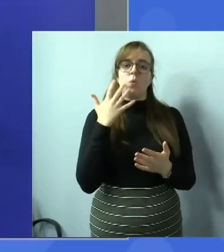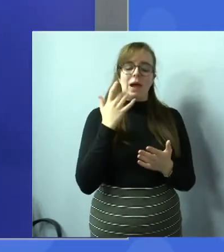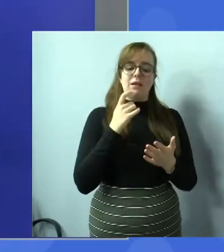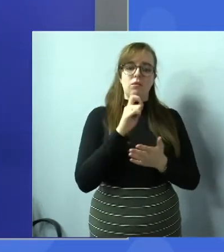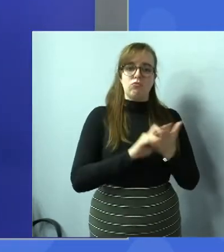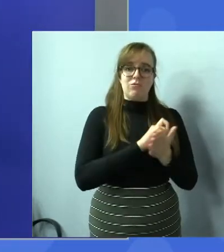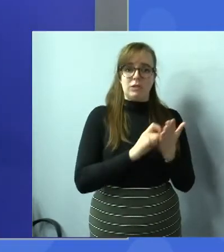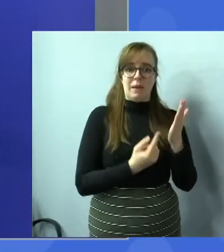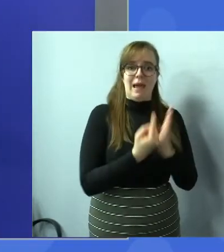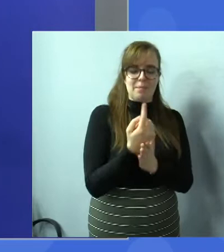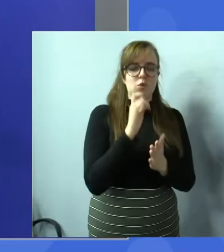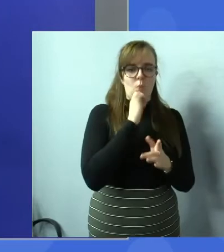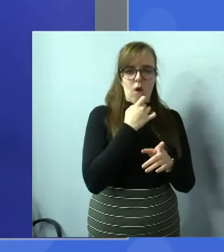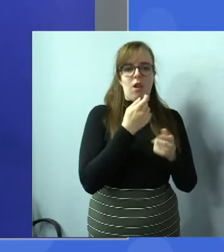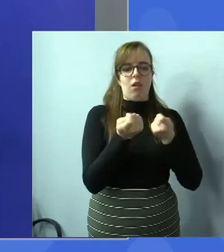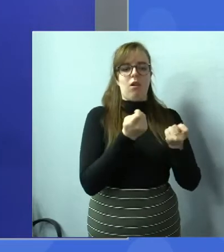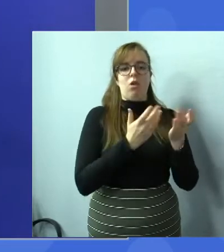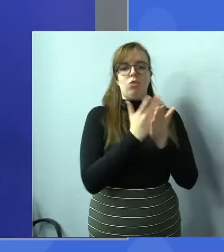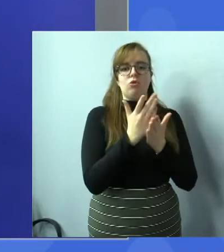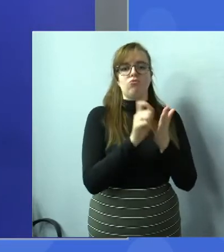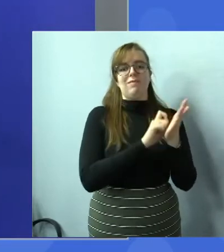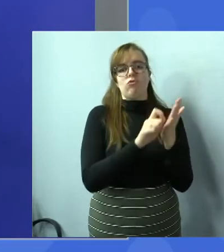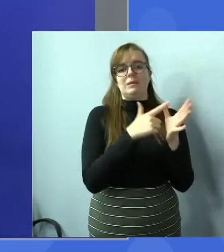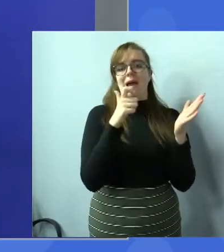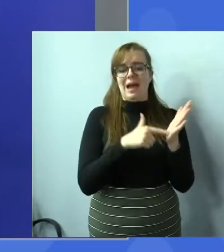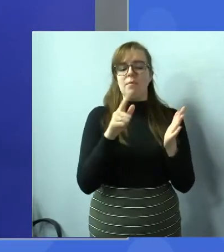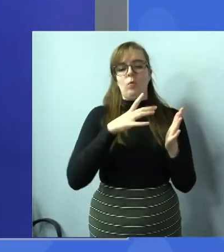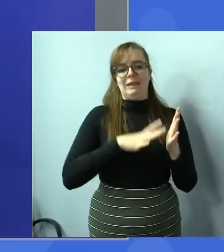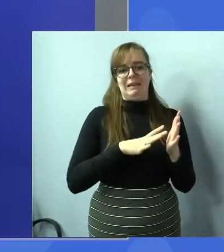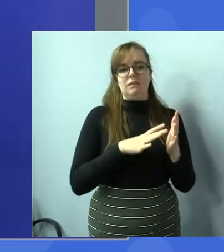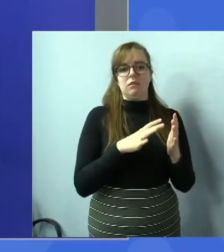we still need an act of the Scottish Parliament to generate the referendum so